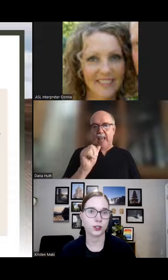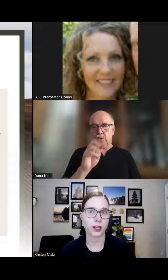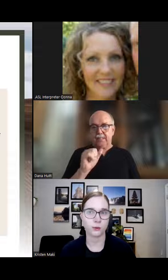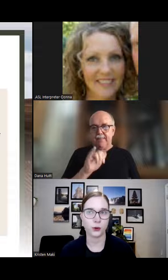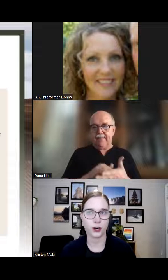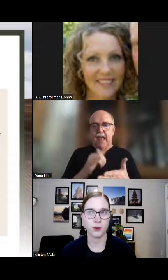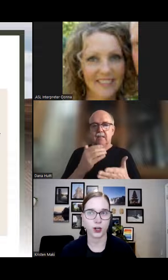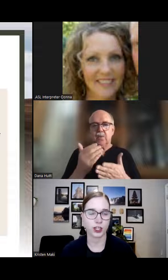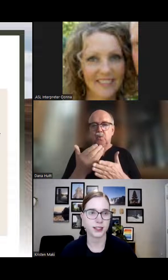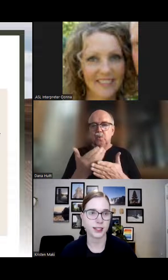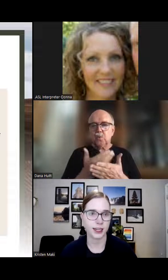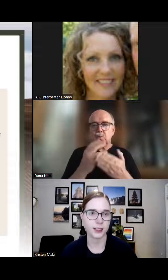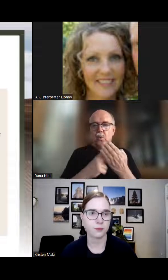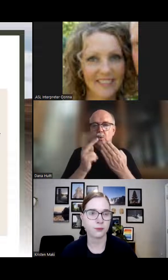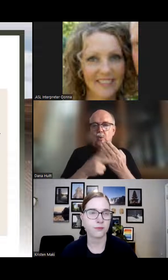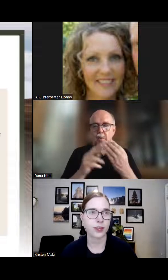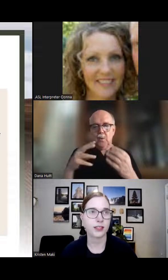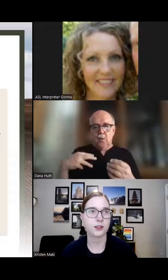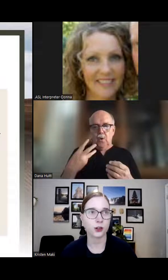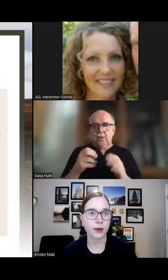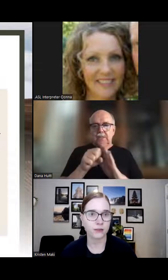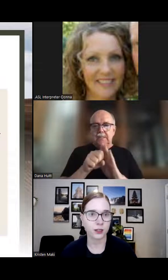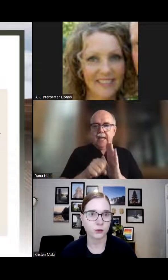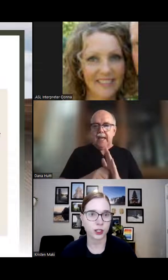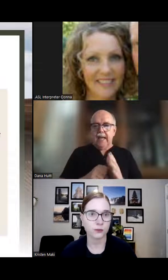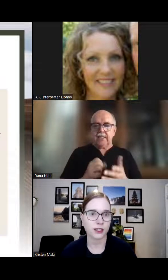to acknowledge that WA Cares is not going to take care of all of the